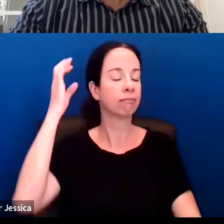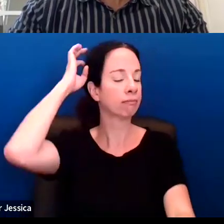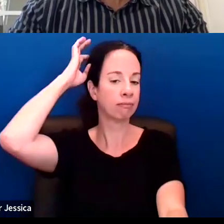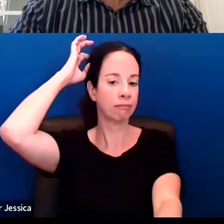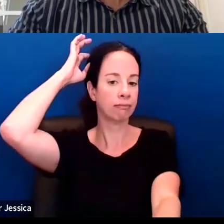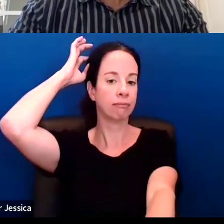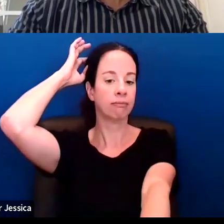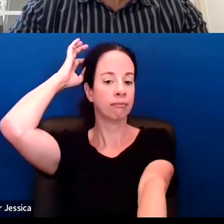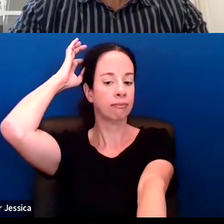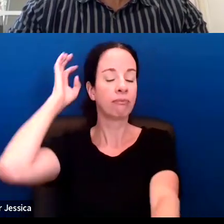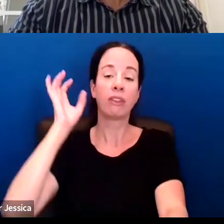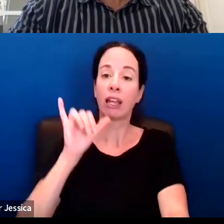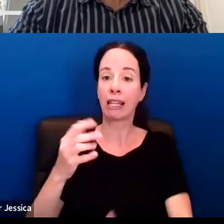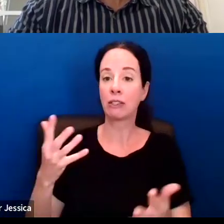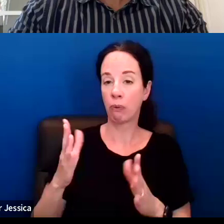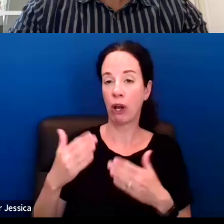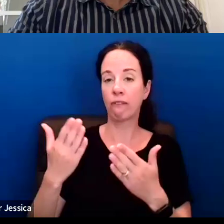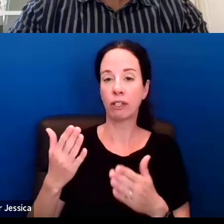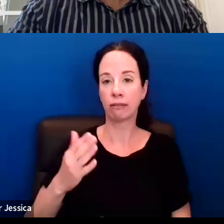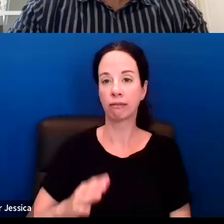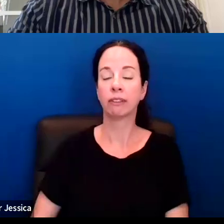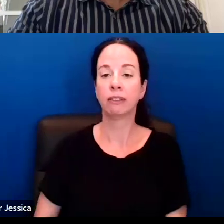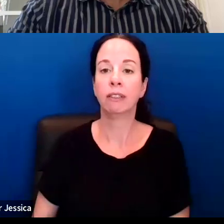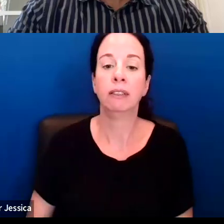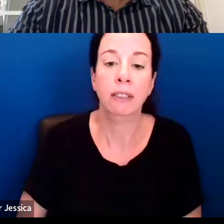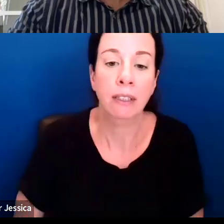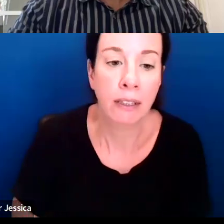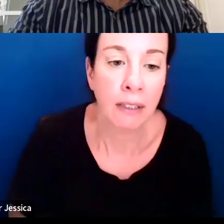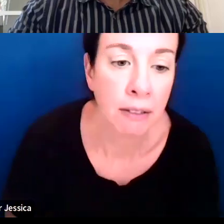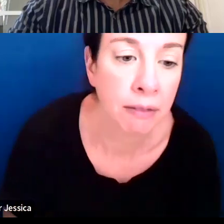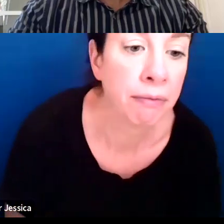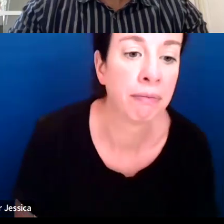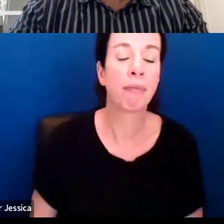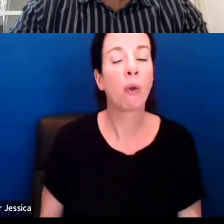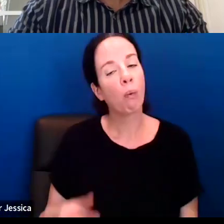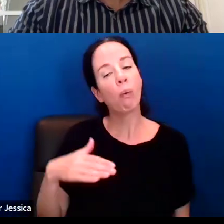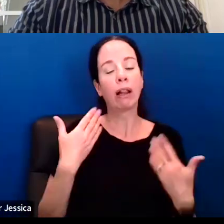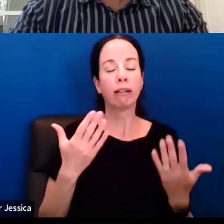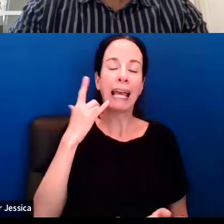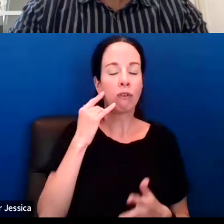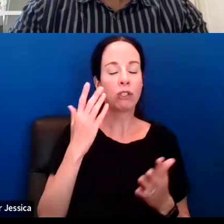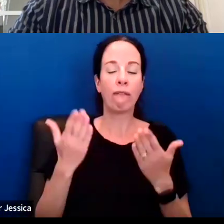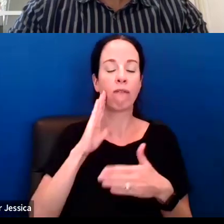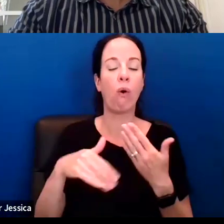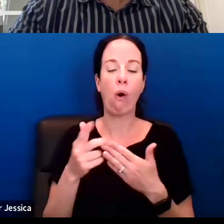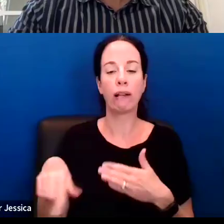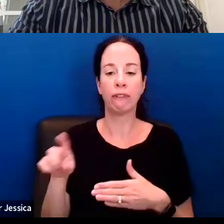what we are offering to well, actually, that that California is offering to all of you, this file.